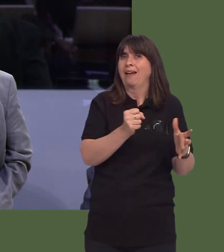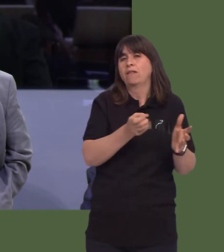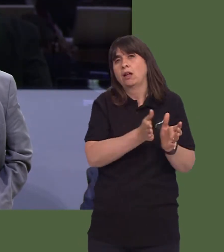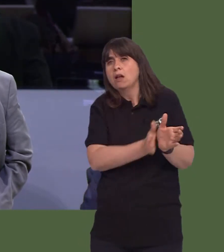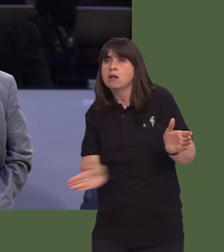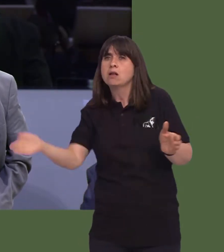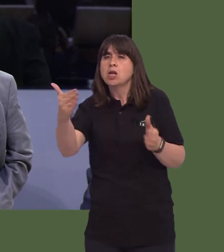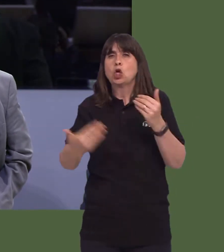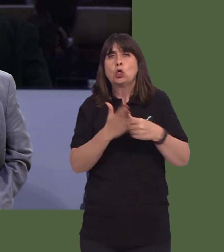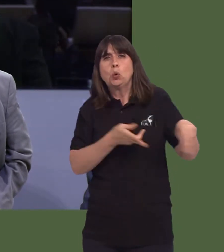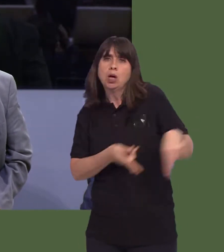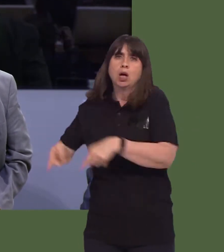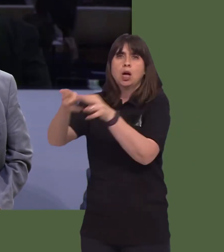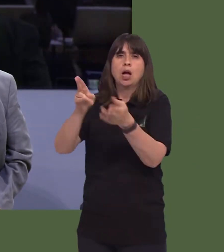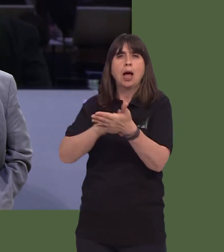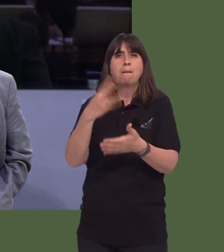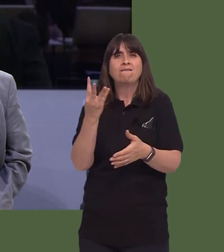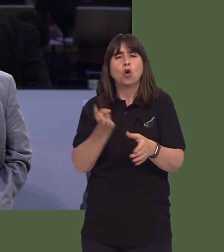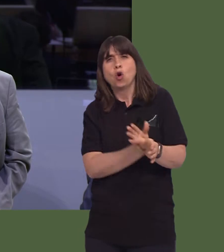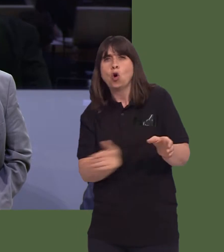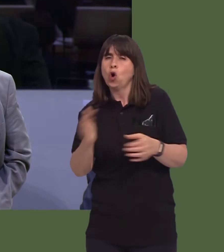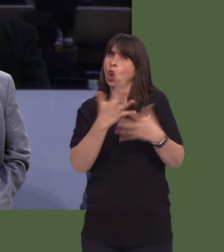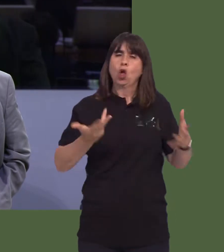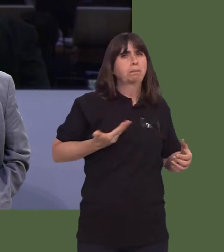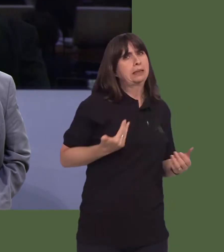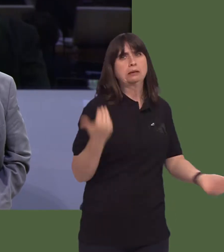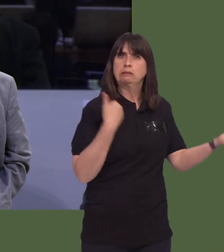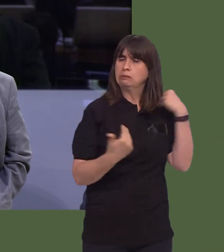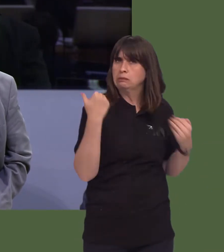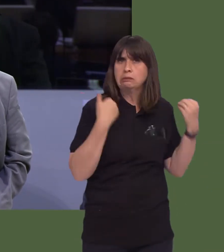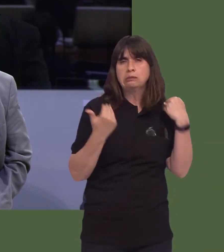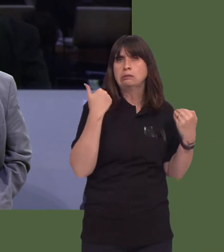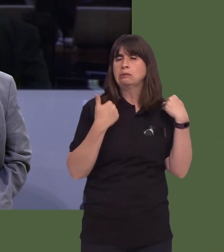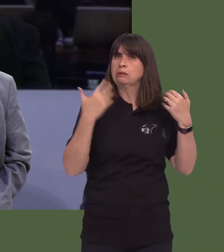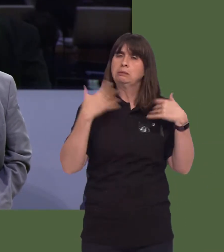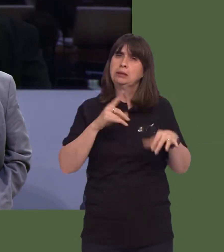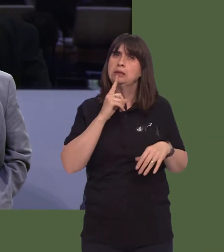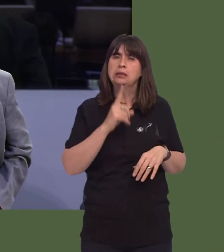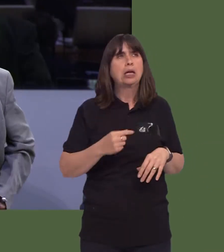I have been contacted by a number of business owners who have expressed their dismay that